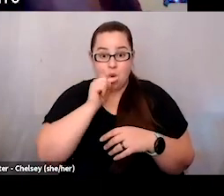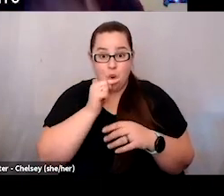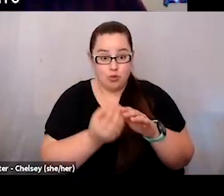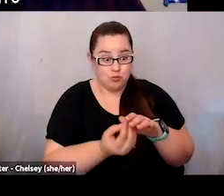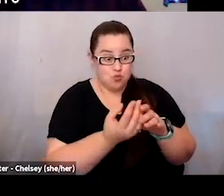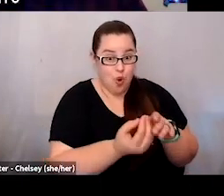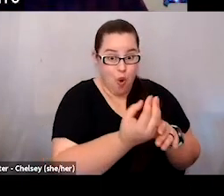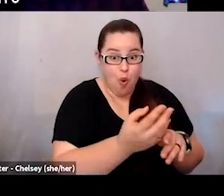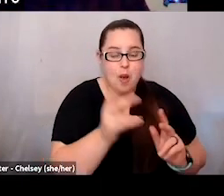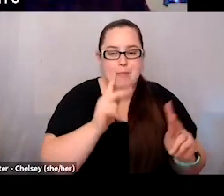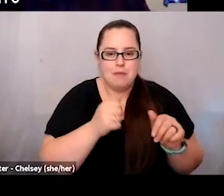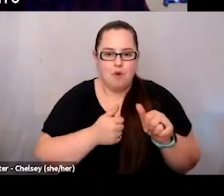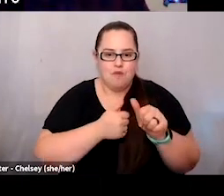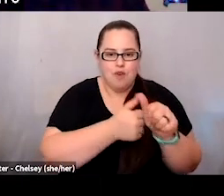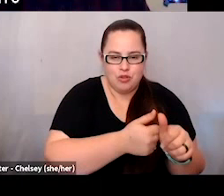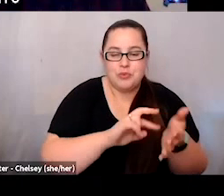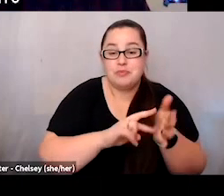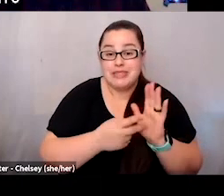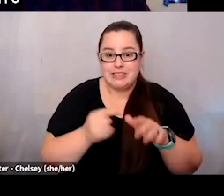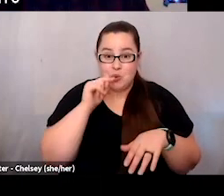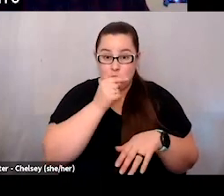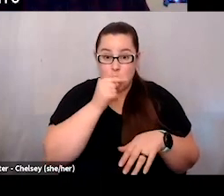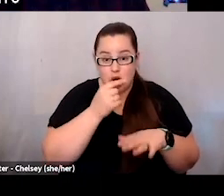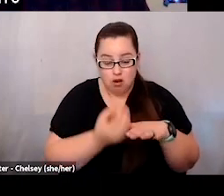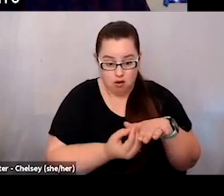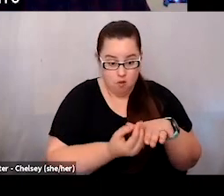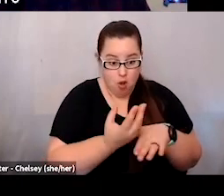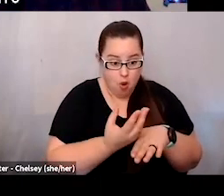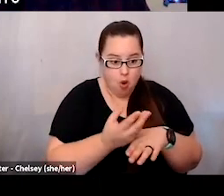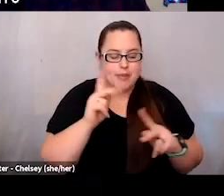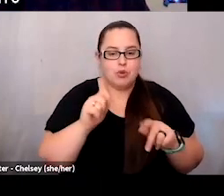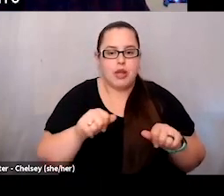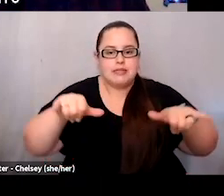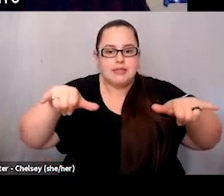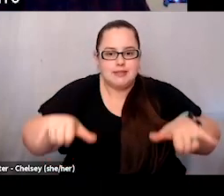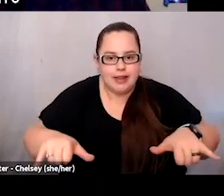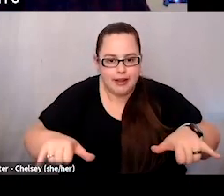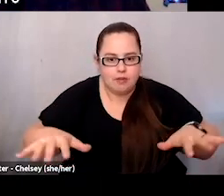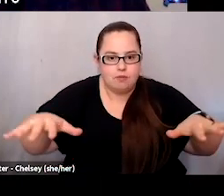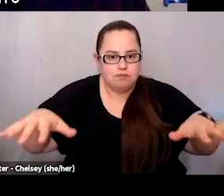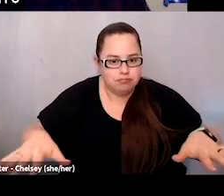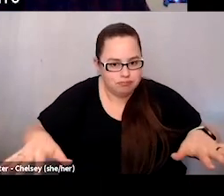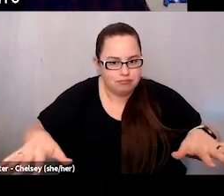know, corn allowed people to become more sedentary, become more non migratory.